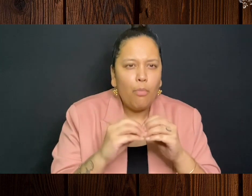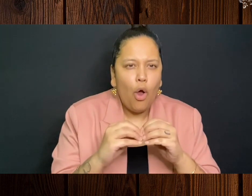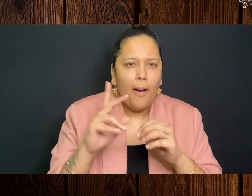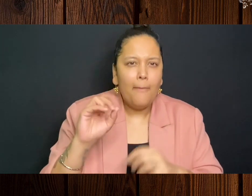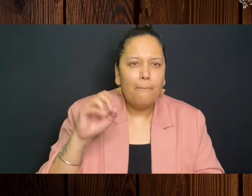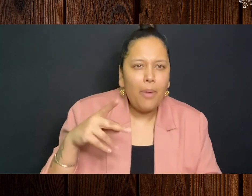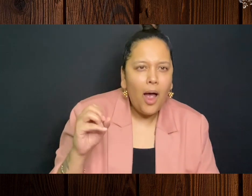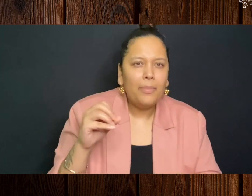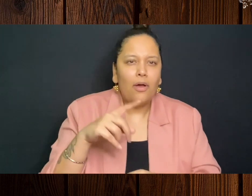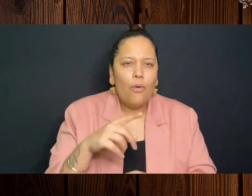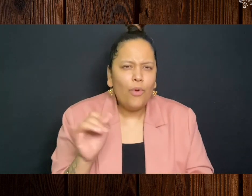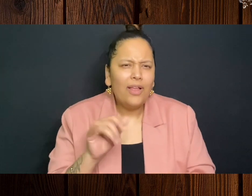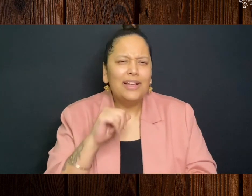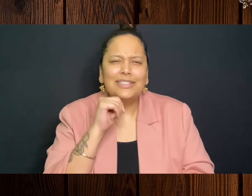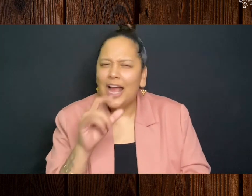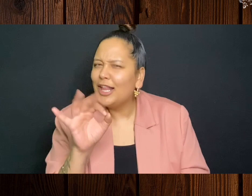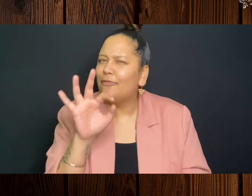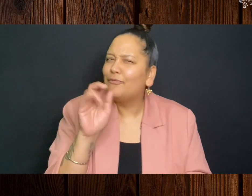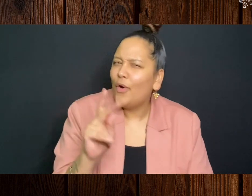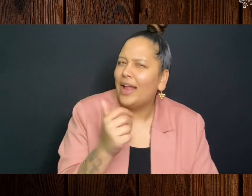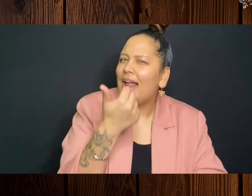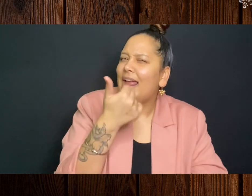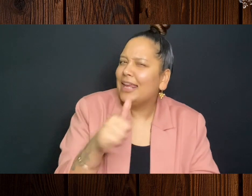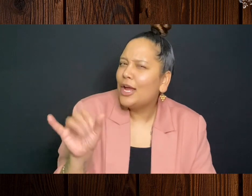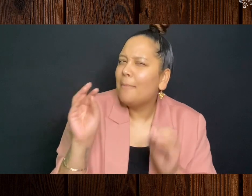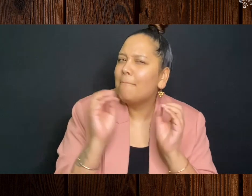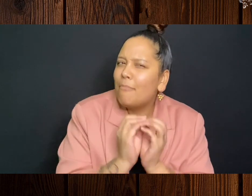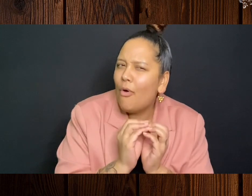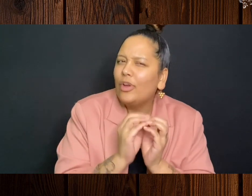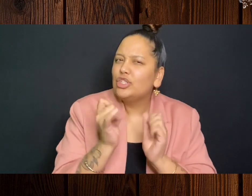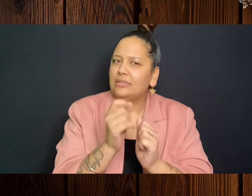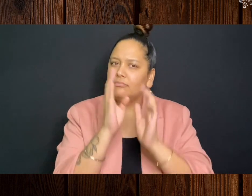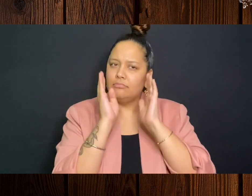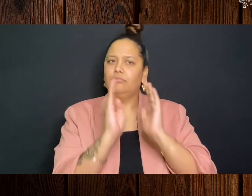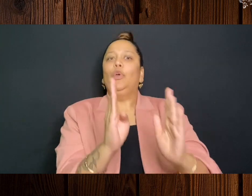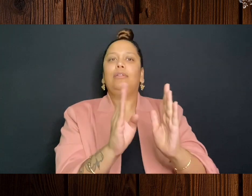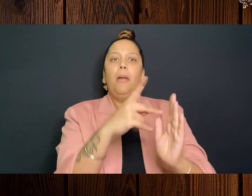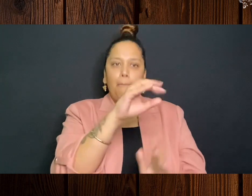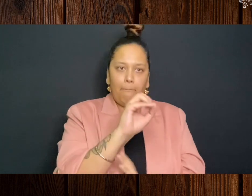like where it's like, it's not folk anymore. Like you can tell that it's just straight up pop music, and there's a line that